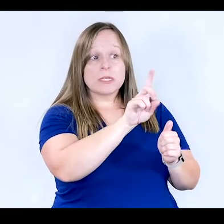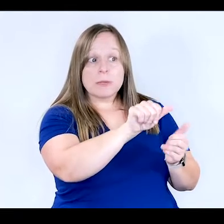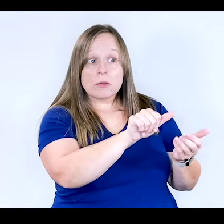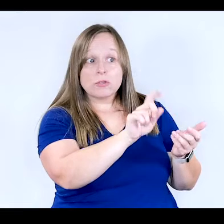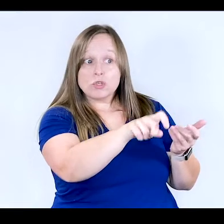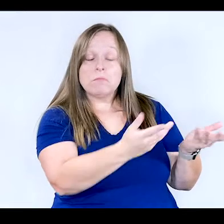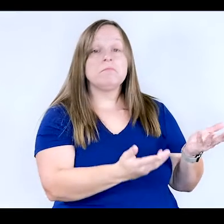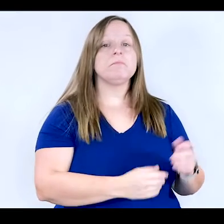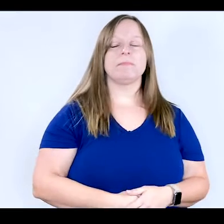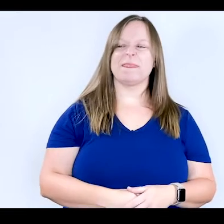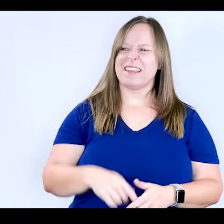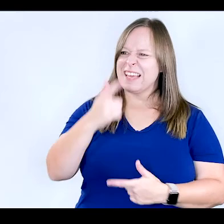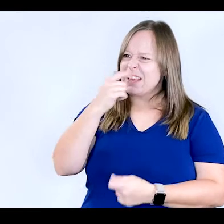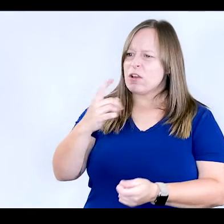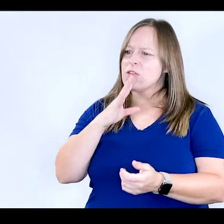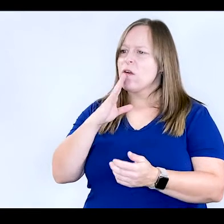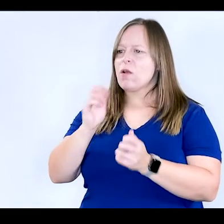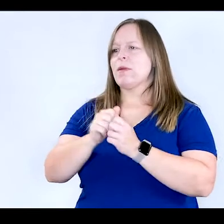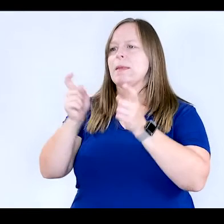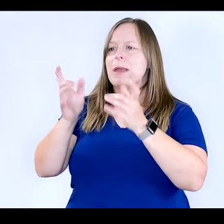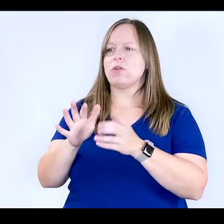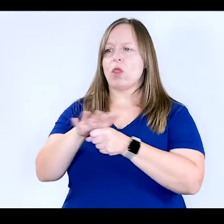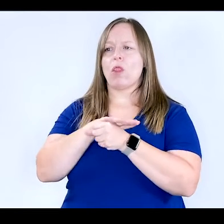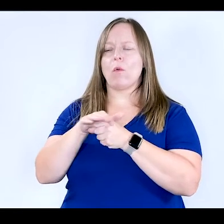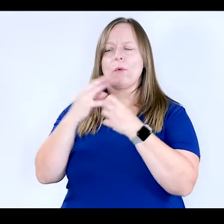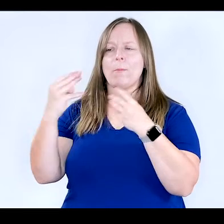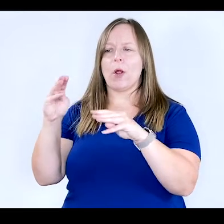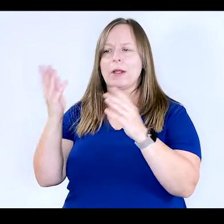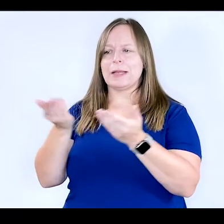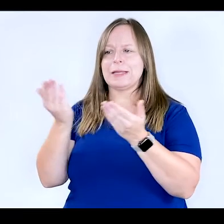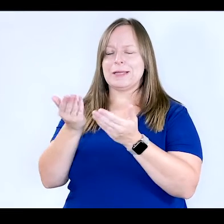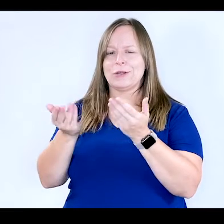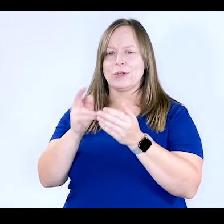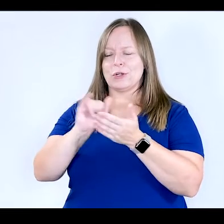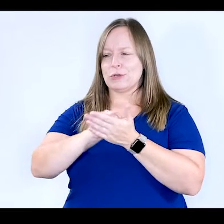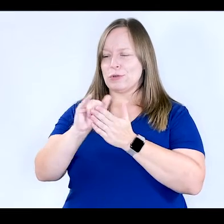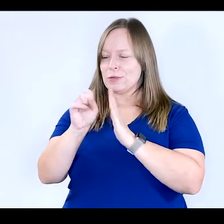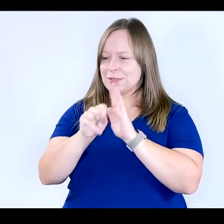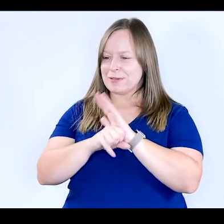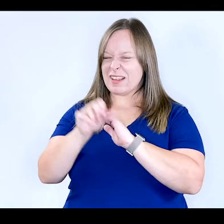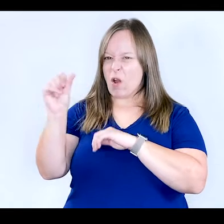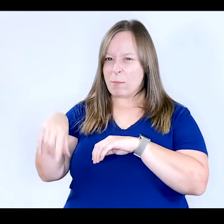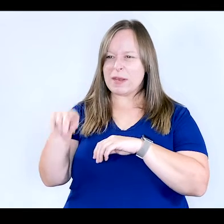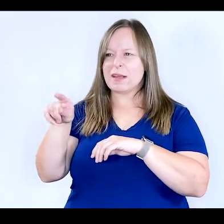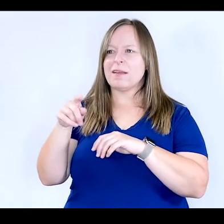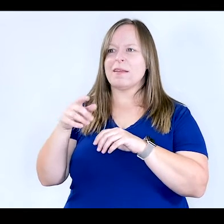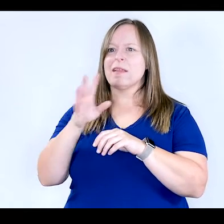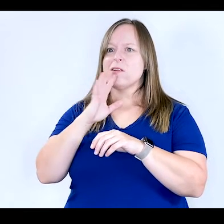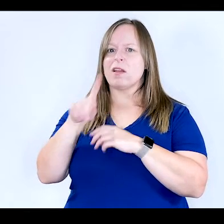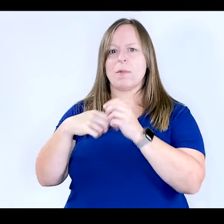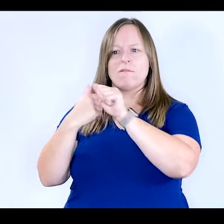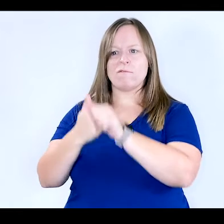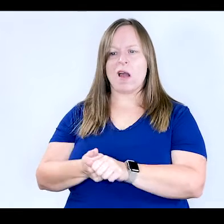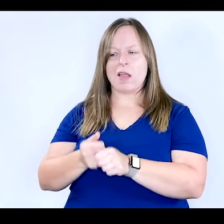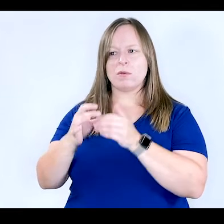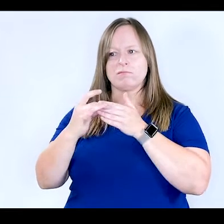K: You know, it's interesting. I talked to a manager at a local market here in Upstate New York and they talked about following the guidelines from the